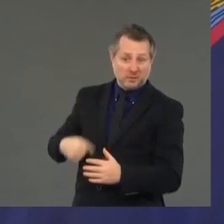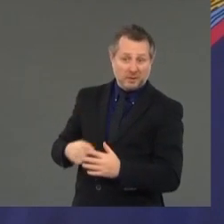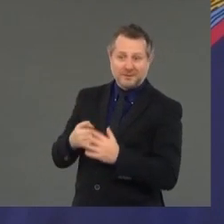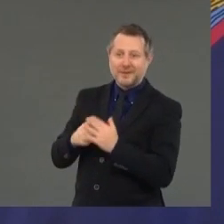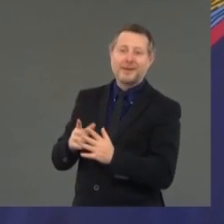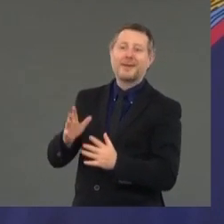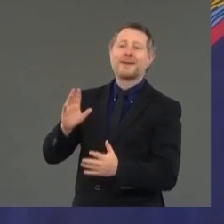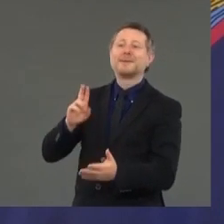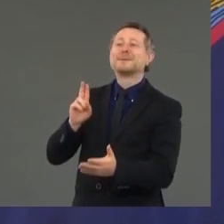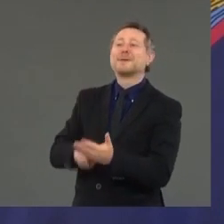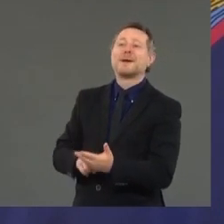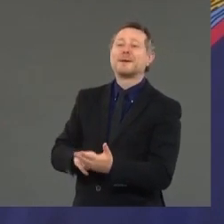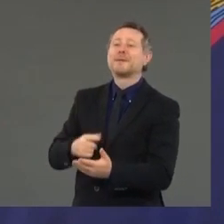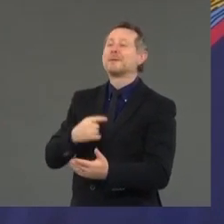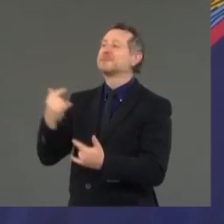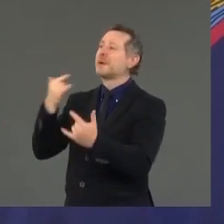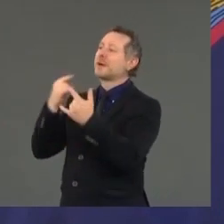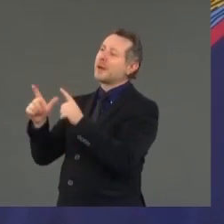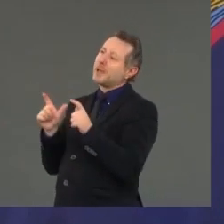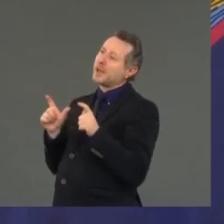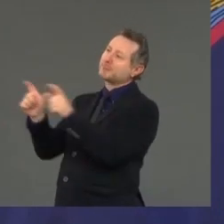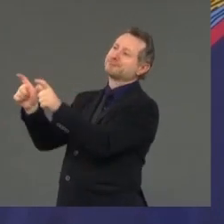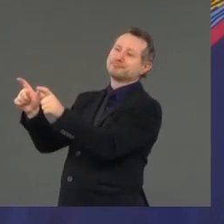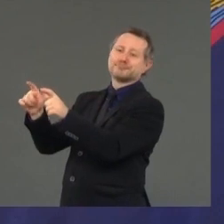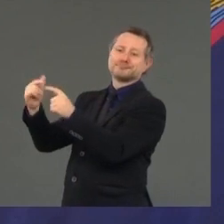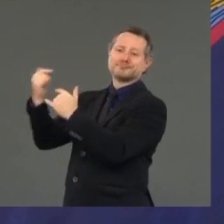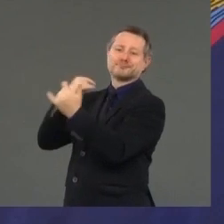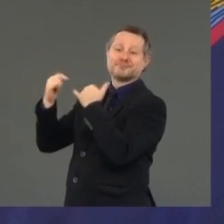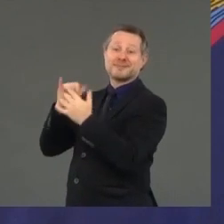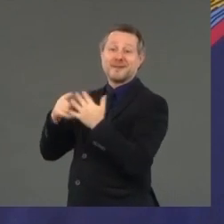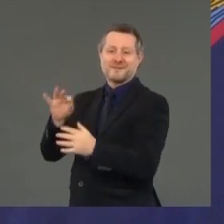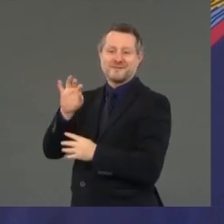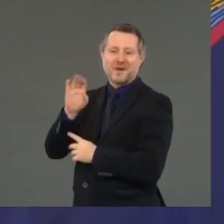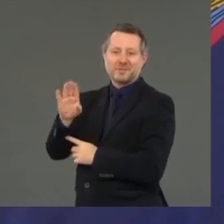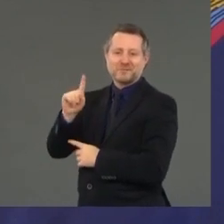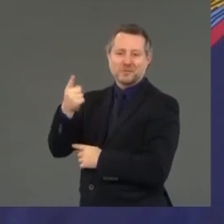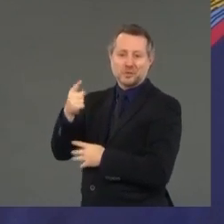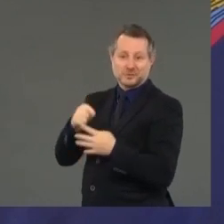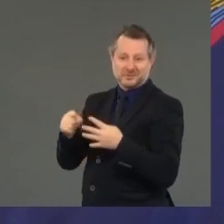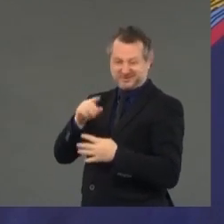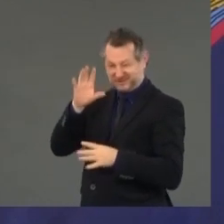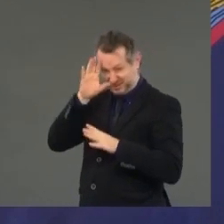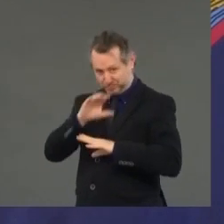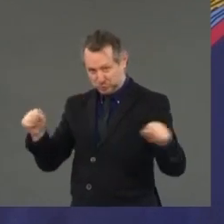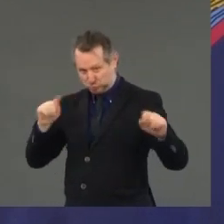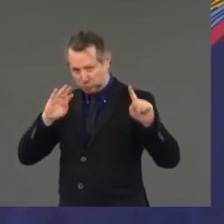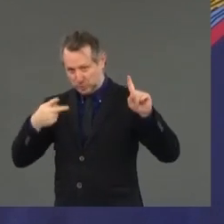EVERYBODY KNOWS THAT. WE DO A CHINA TRAVEL BAN